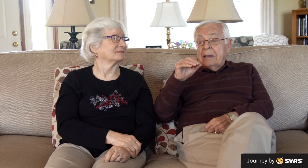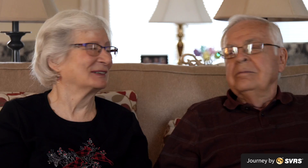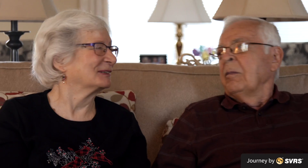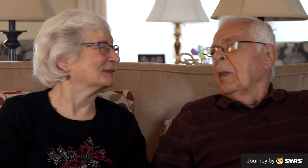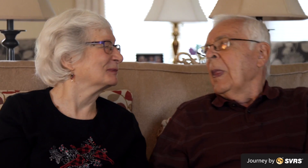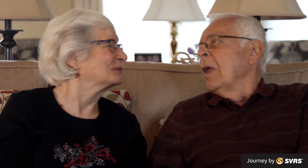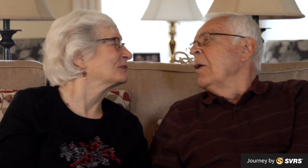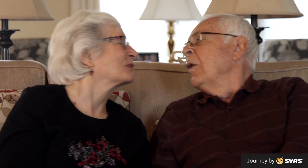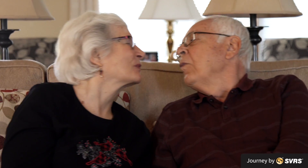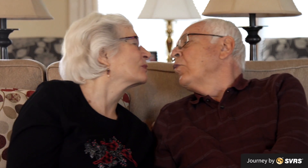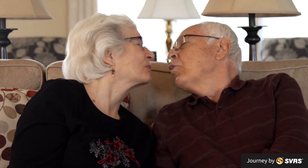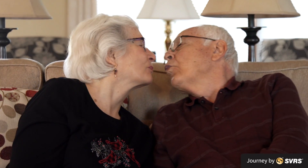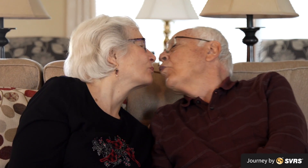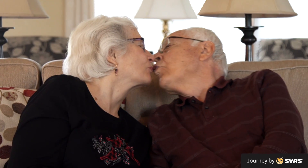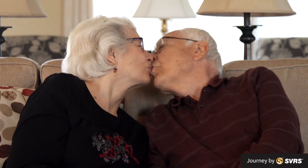and also this...